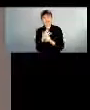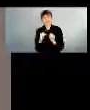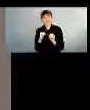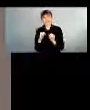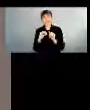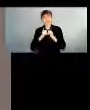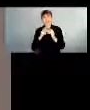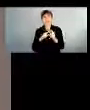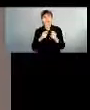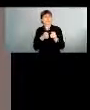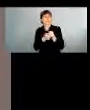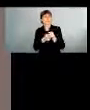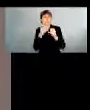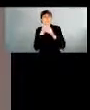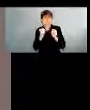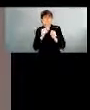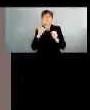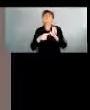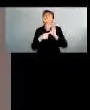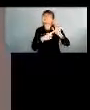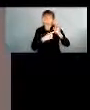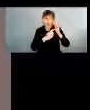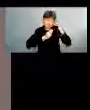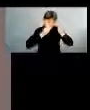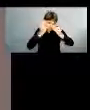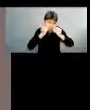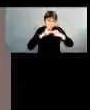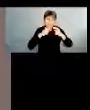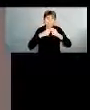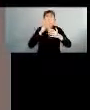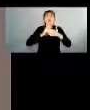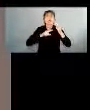thoughtfulness and foresight will help build trust and confidence in the assessors who